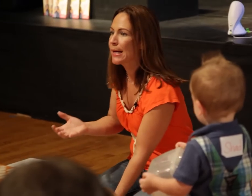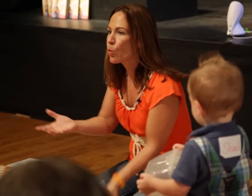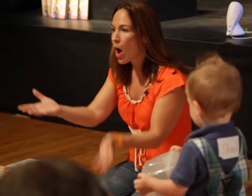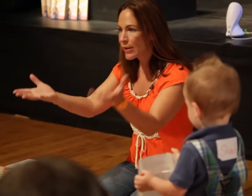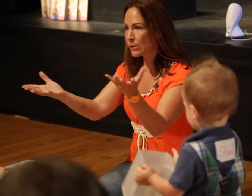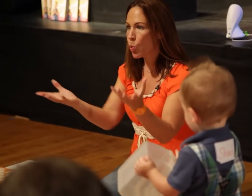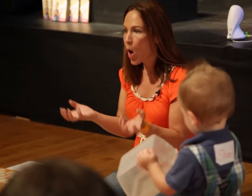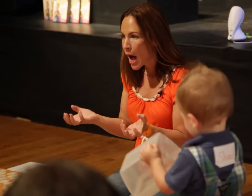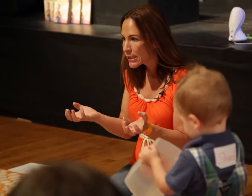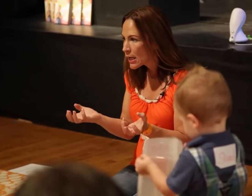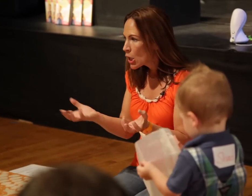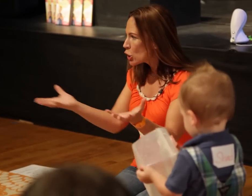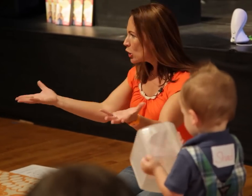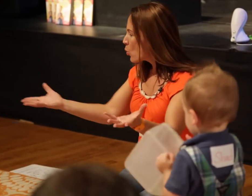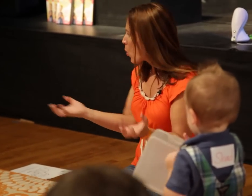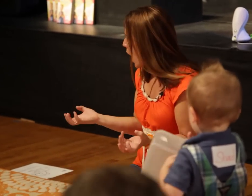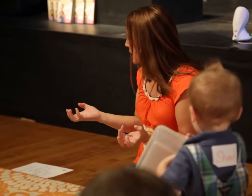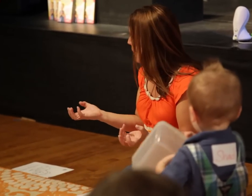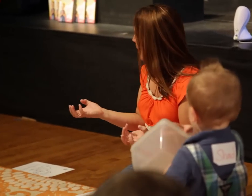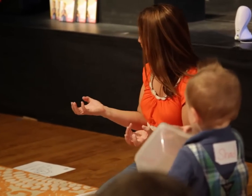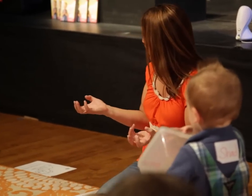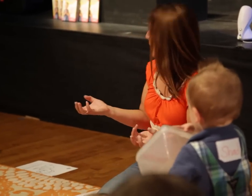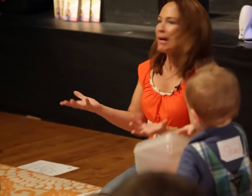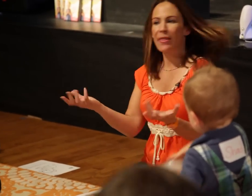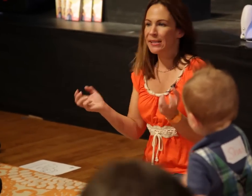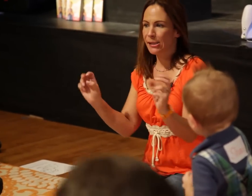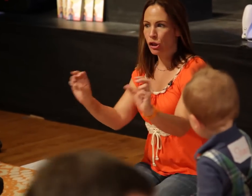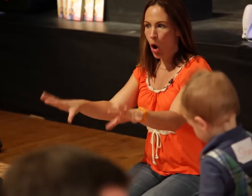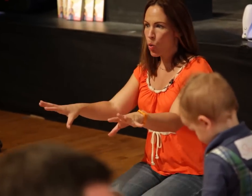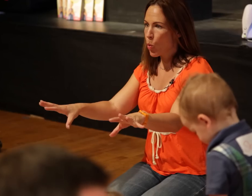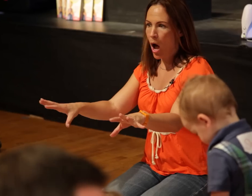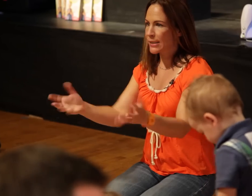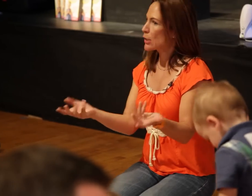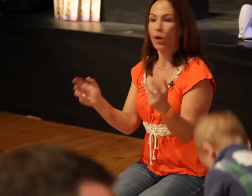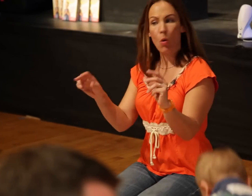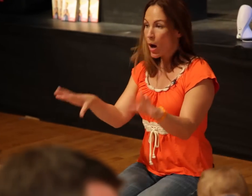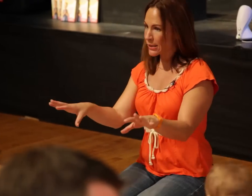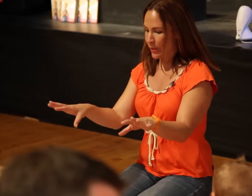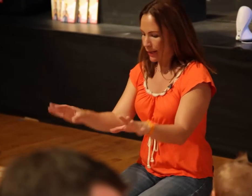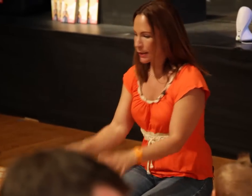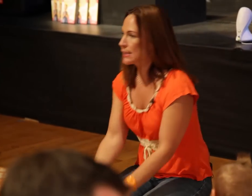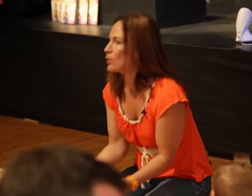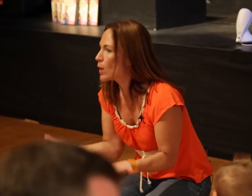Let's sign WANT. This is WANT. Do you want a banana? And this is DON'T-WANT. I don't want a banana. Let's see.